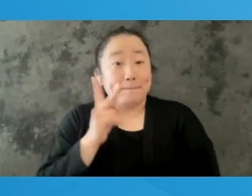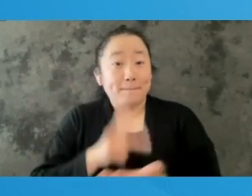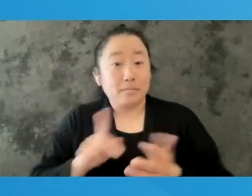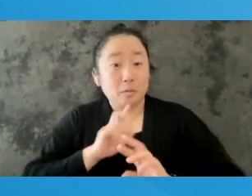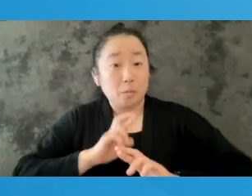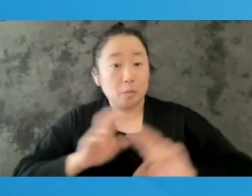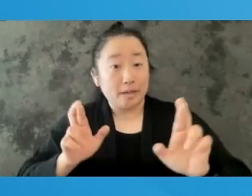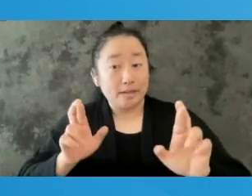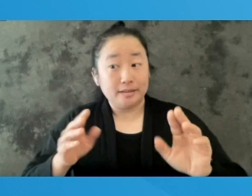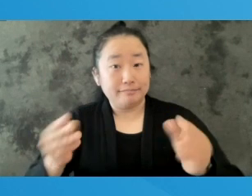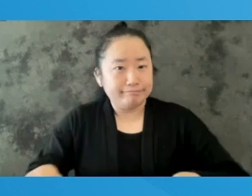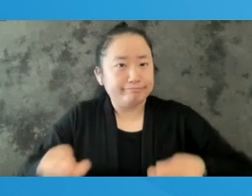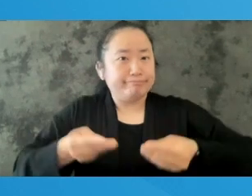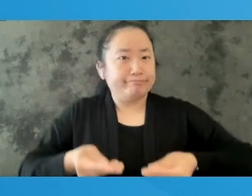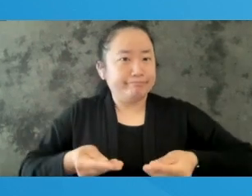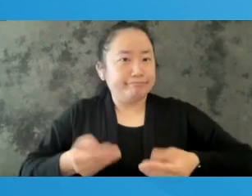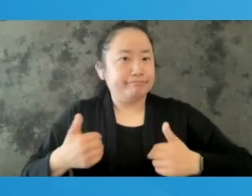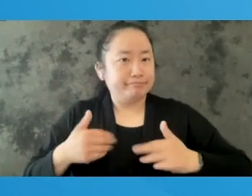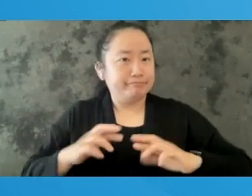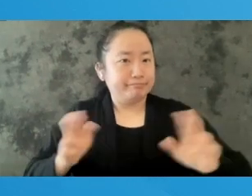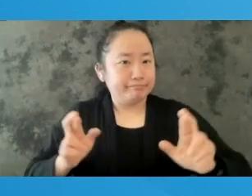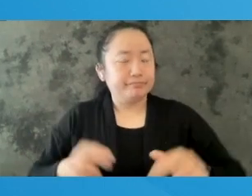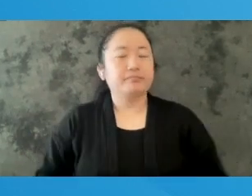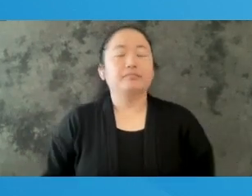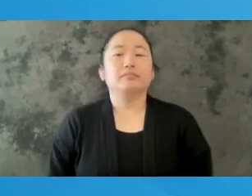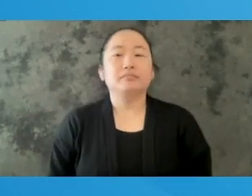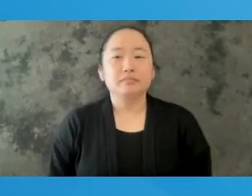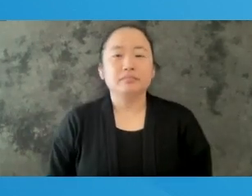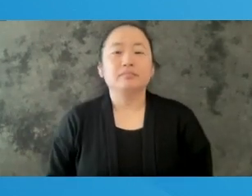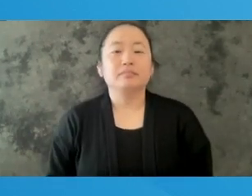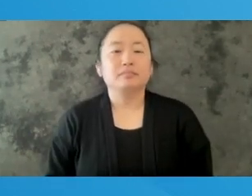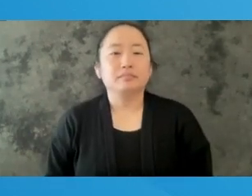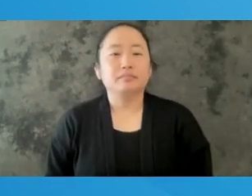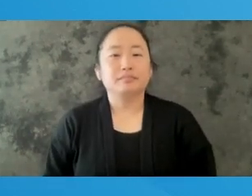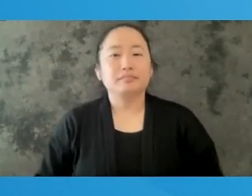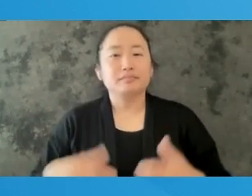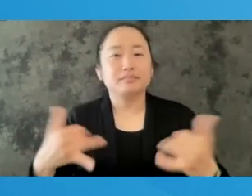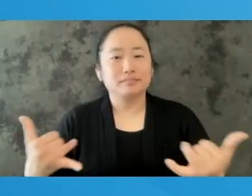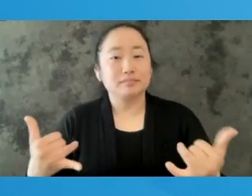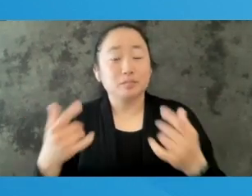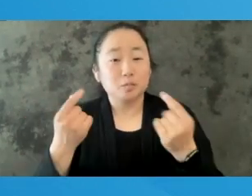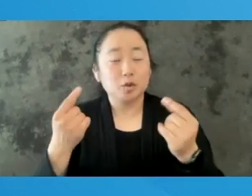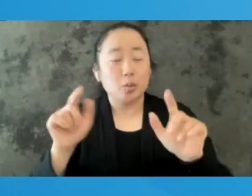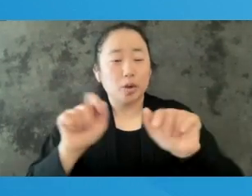now. And we are going to zoom in on Pickett's Charge.